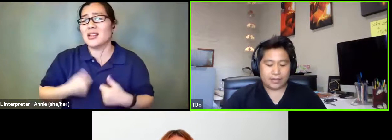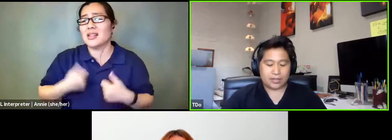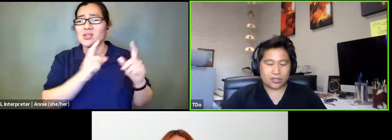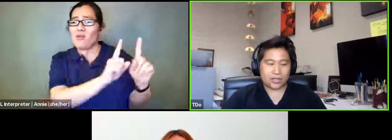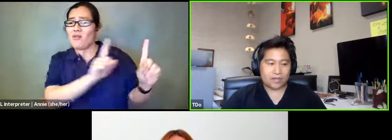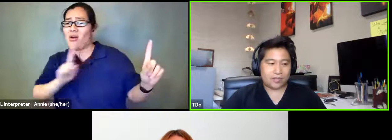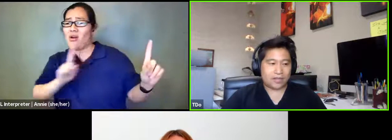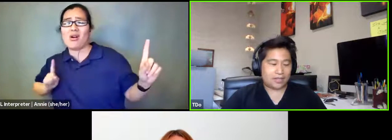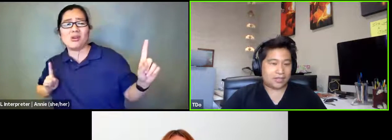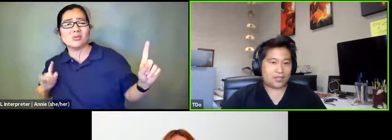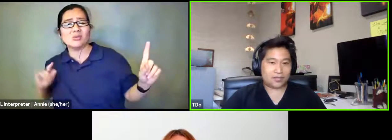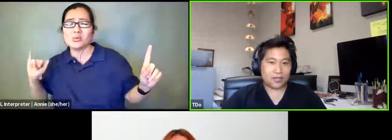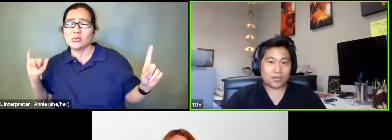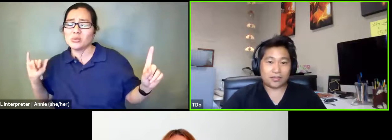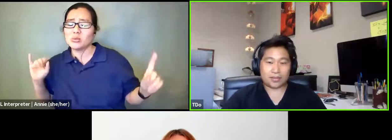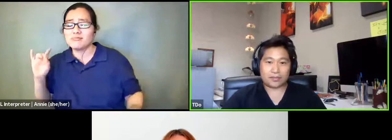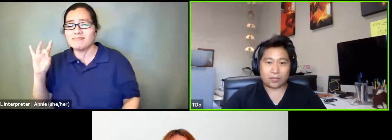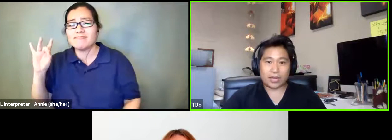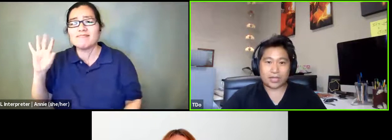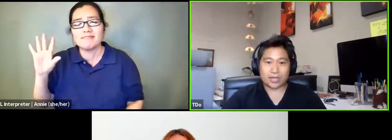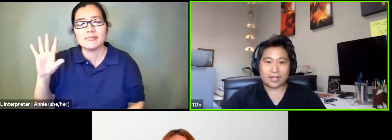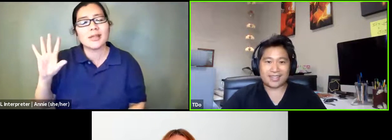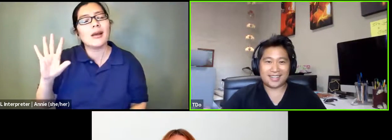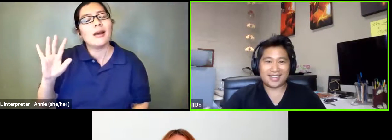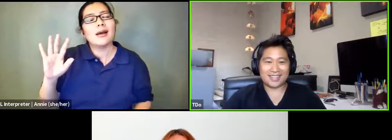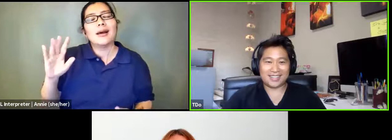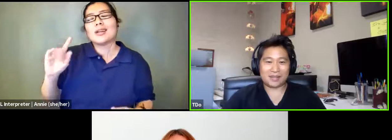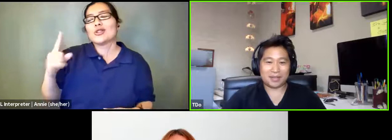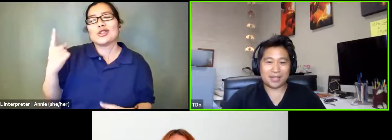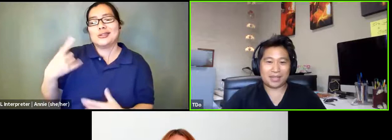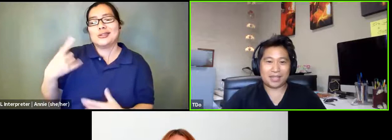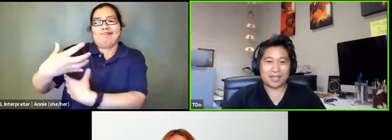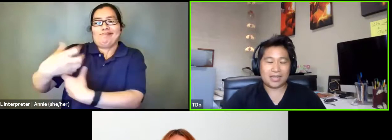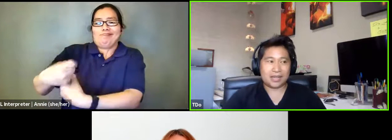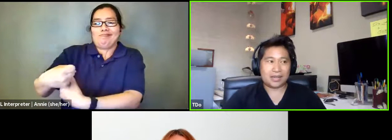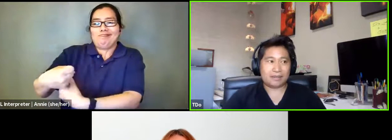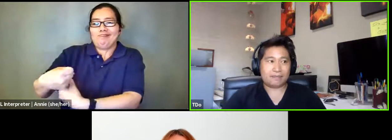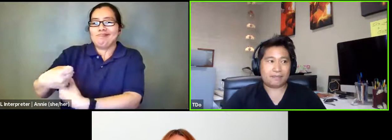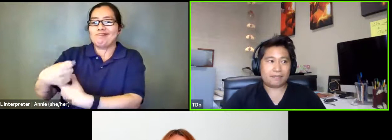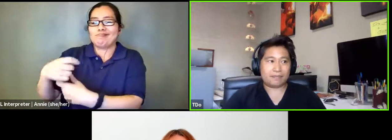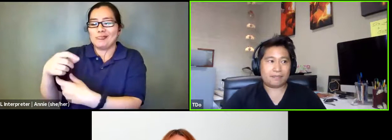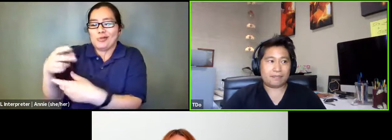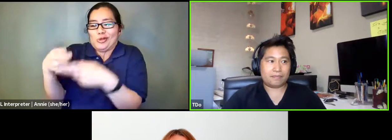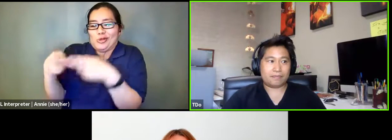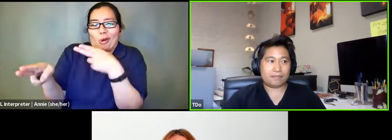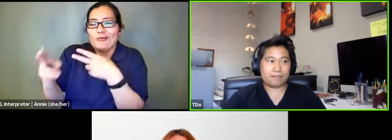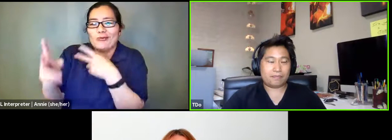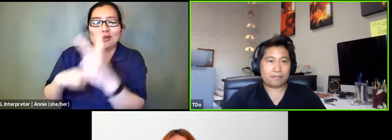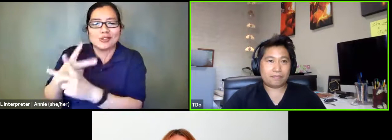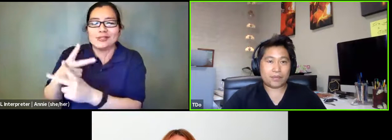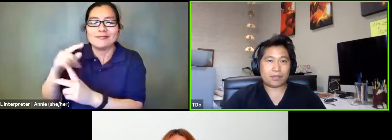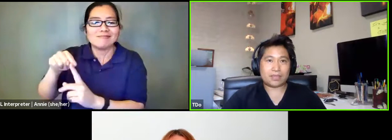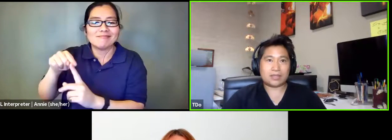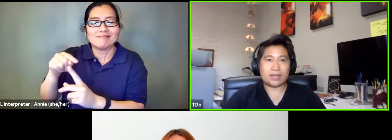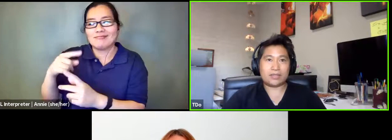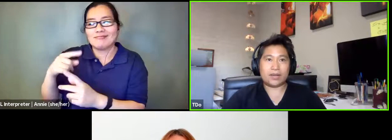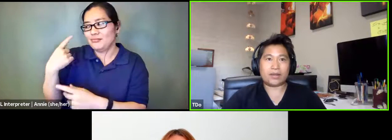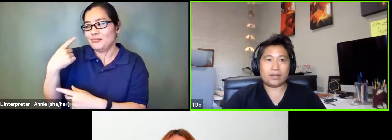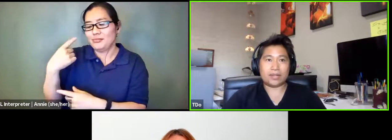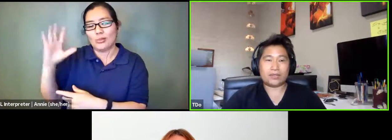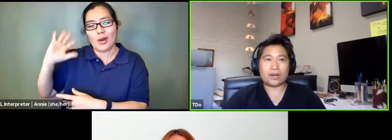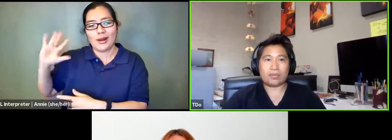That's just kind of the cliff notes of what I shared in the company. But I will say it is very